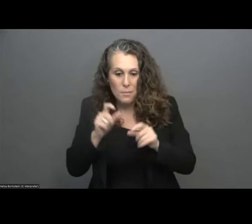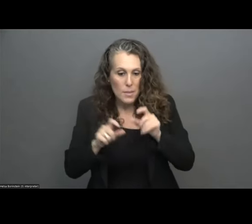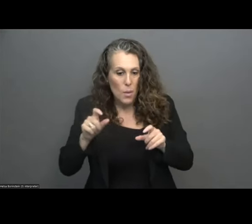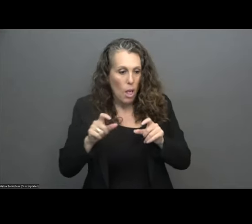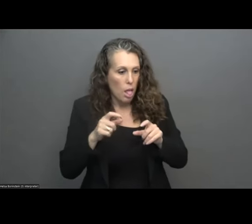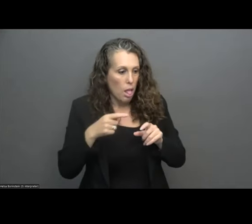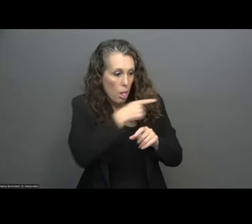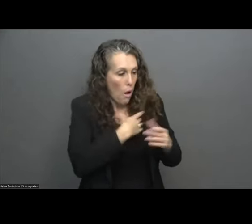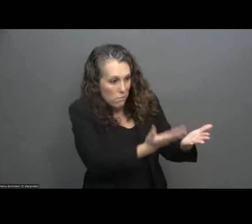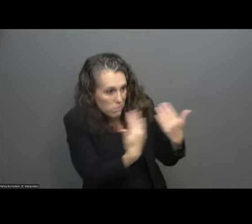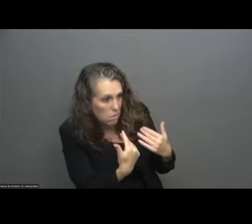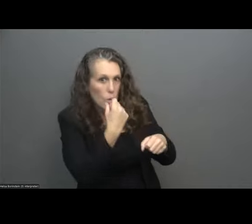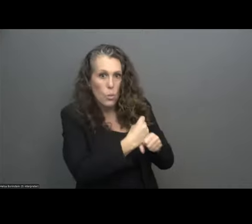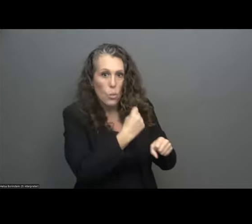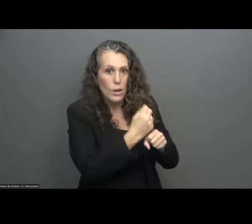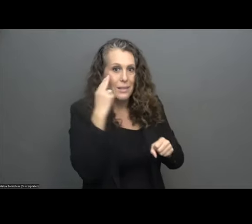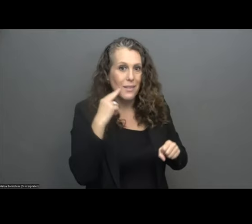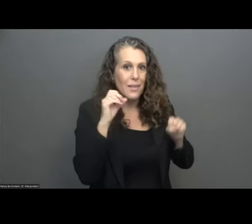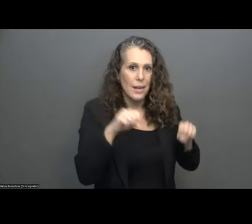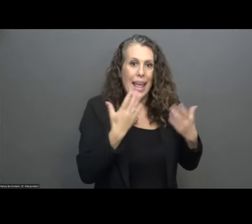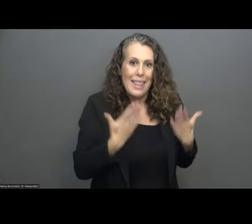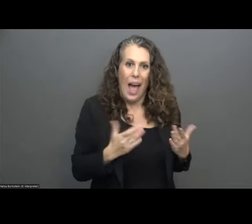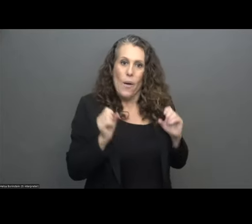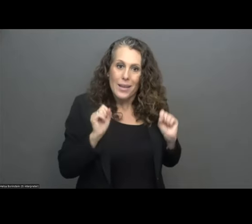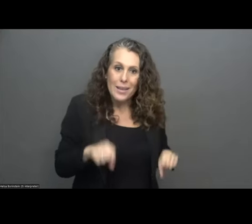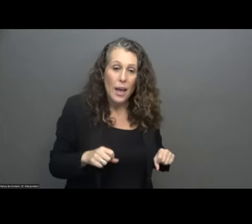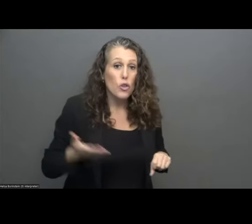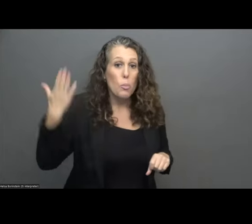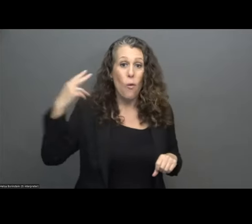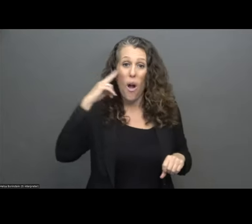10:27:09 it's never know, had to have a deaf person want to because they don't just look